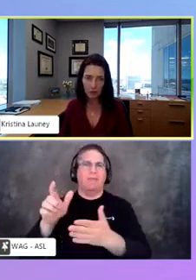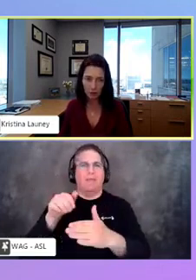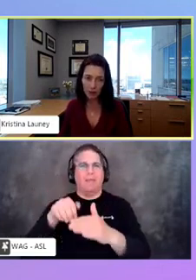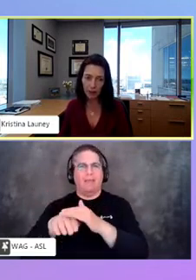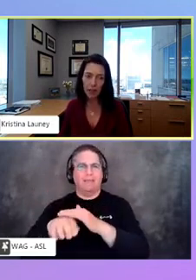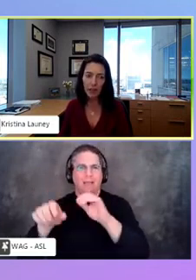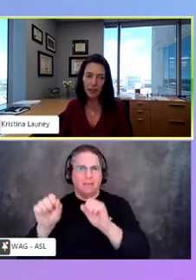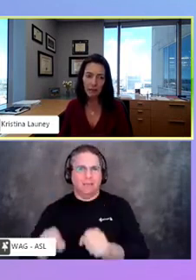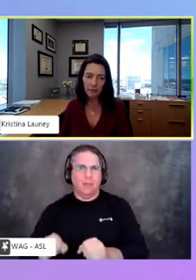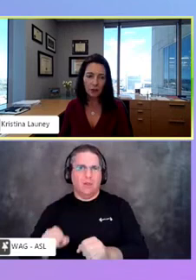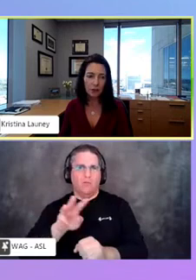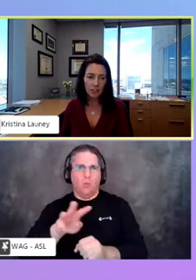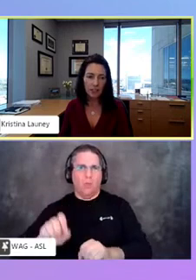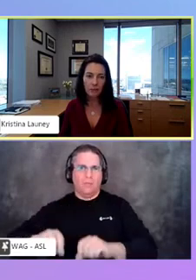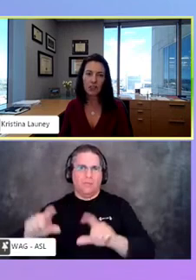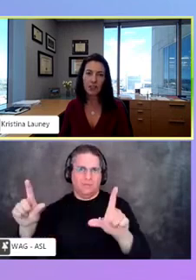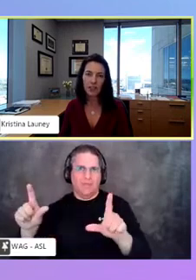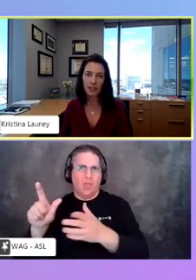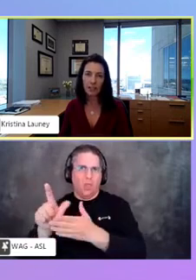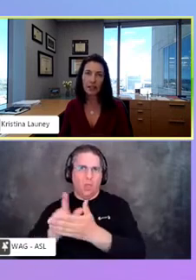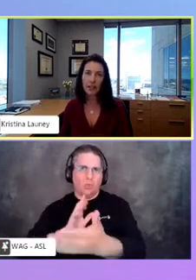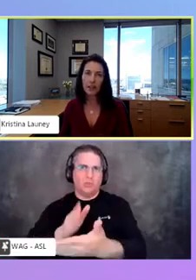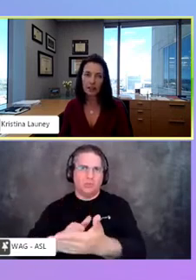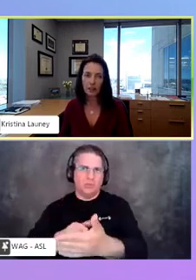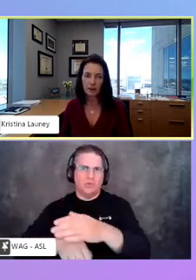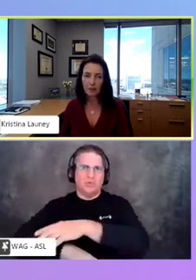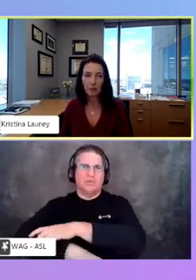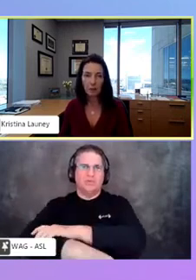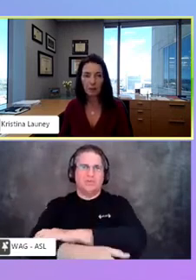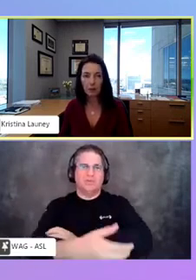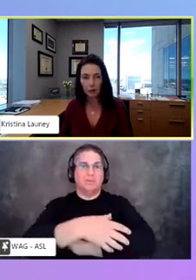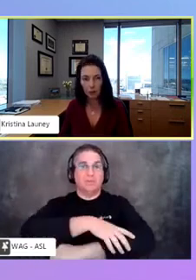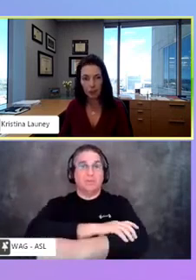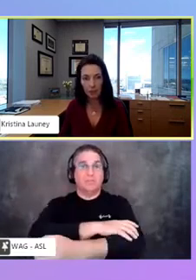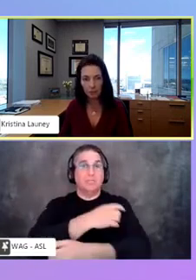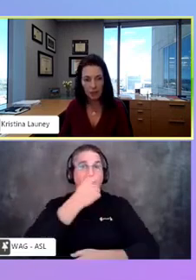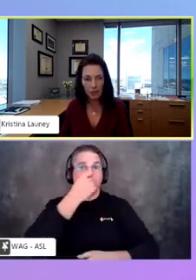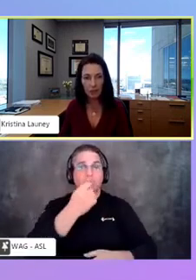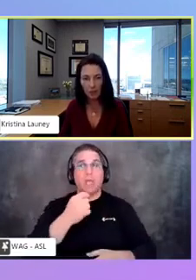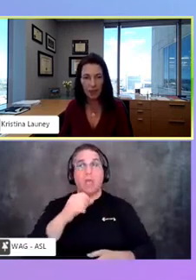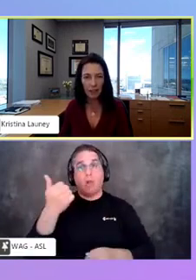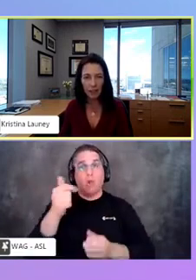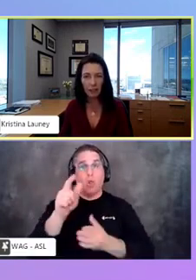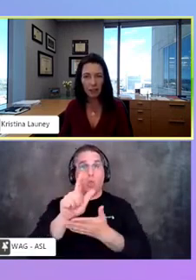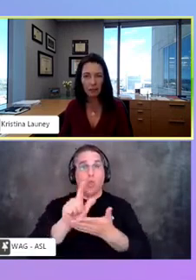York right now and we have a handful of plaintiff firms that are filing a heck of a lot accessibility lawsuits in